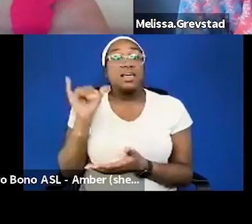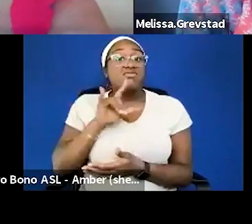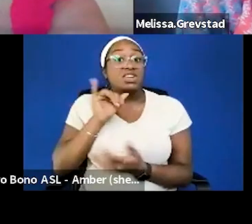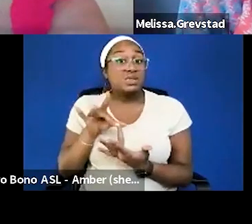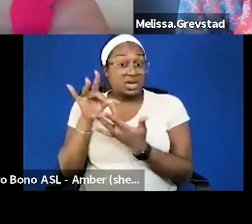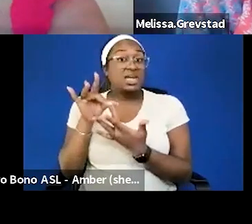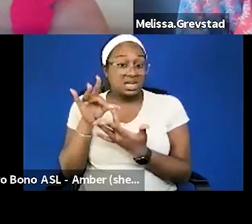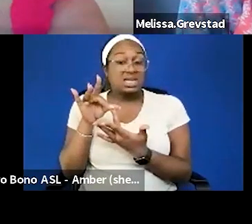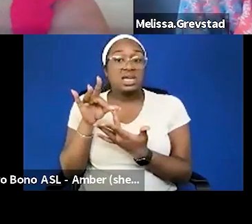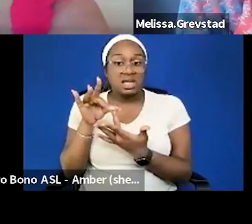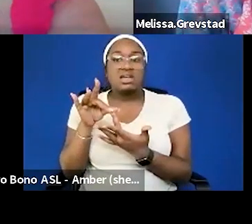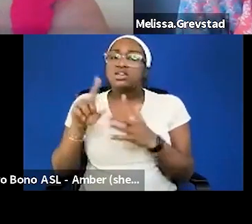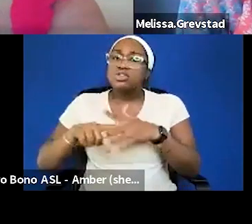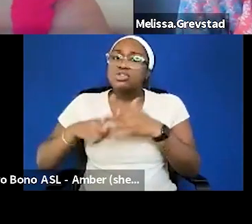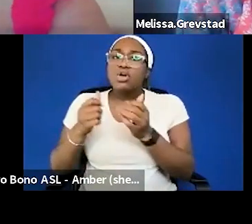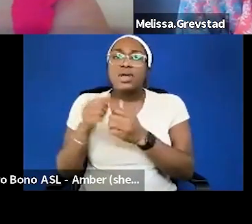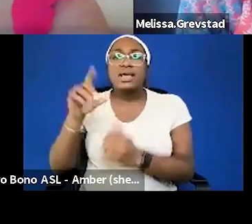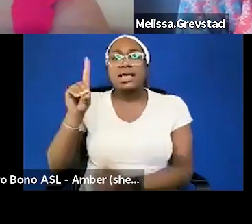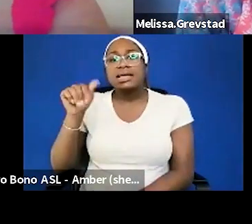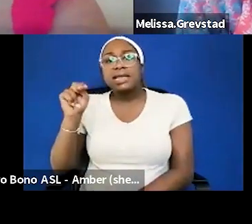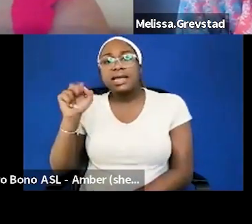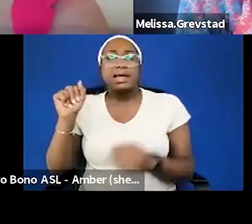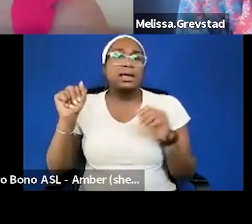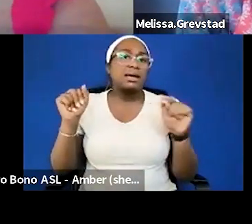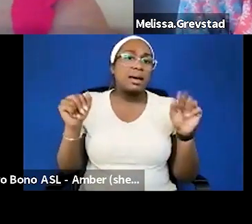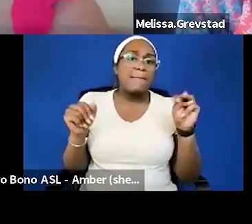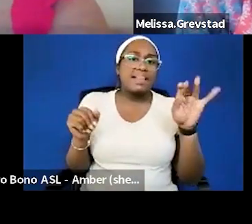So let's start with Dana or Melissa. How does this work?